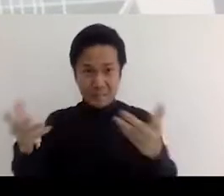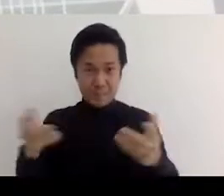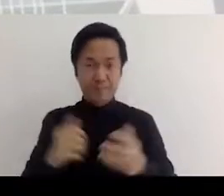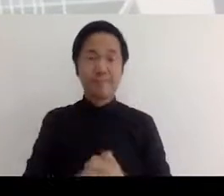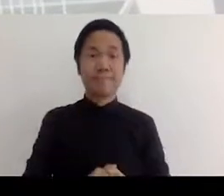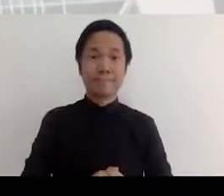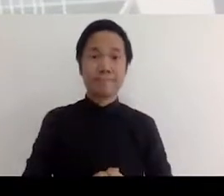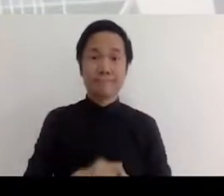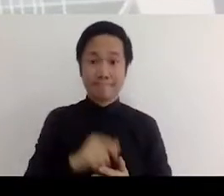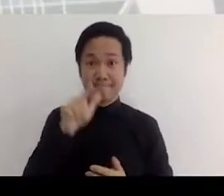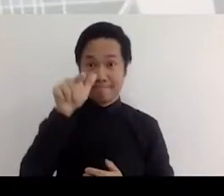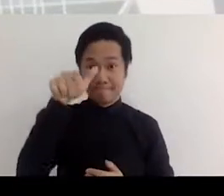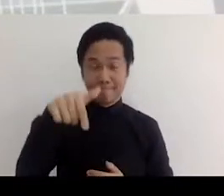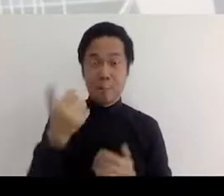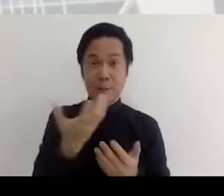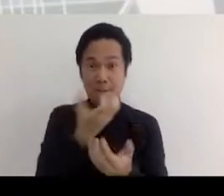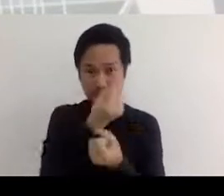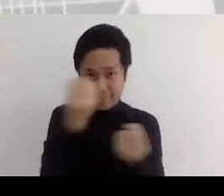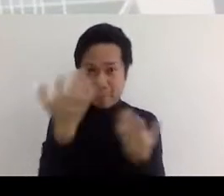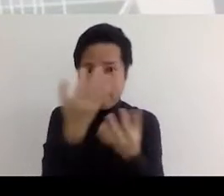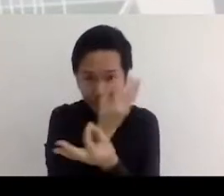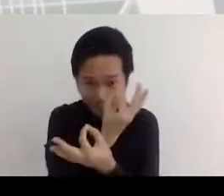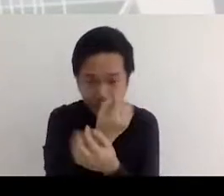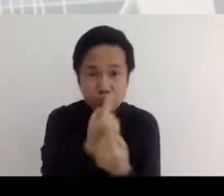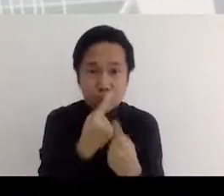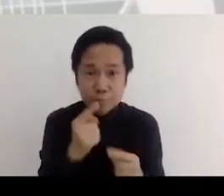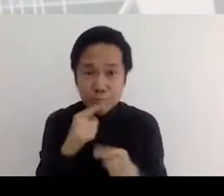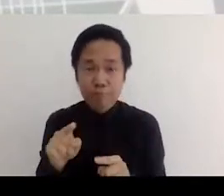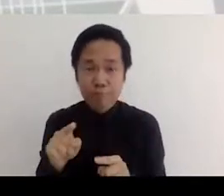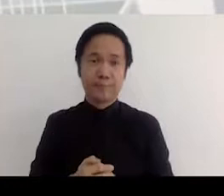but also short term in terms of the people affected during the crisis.